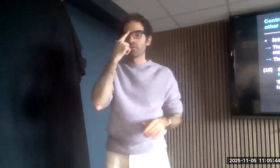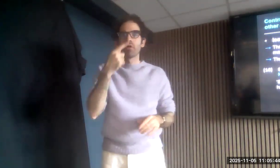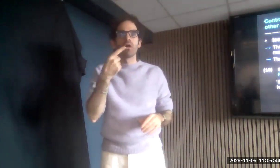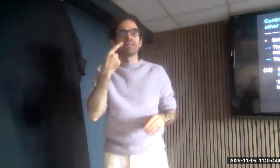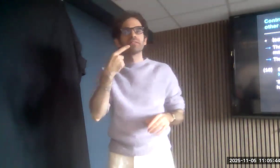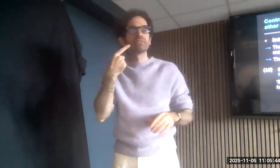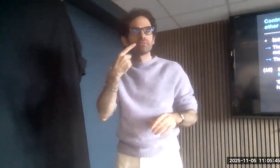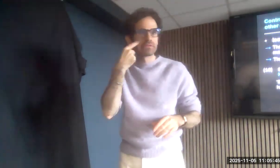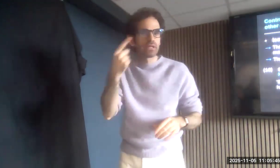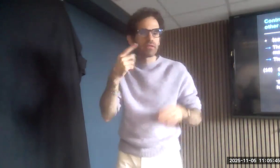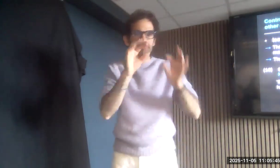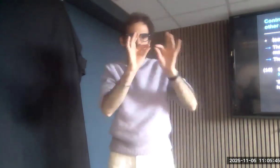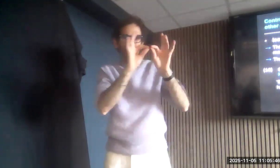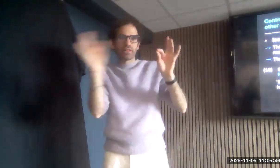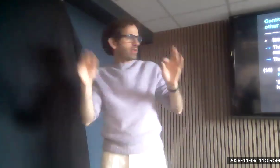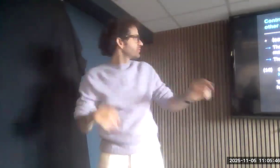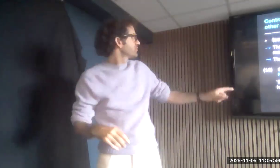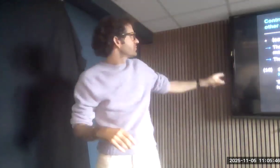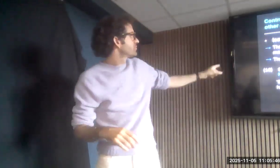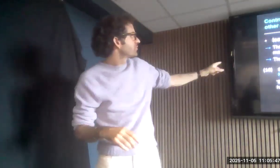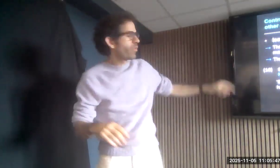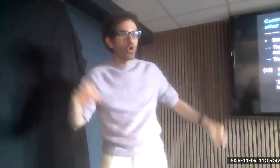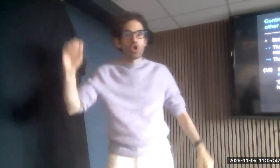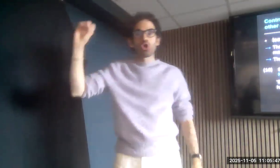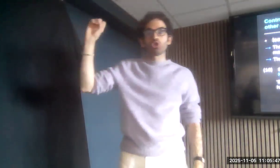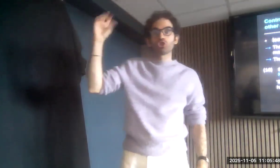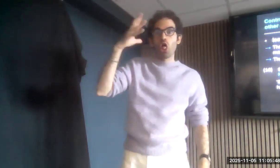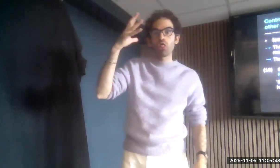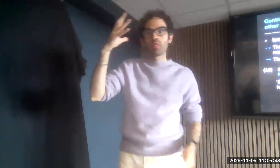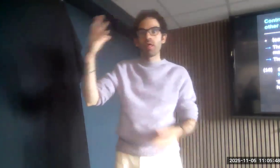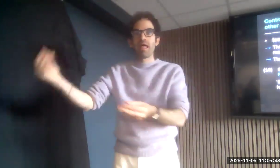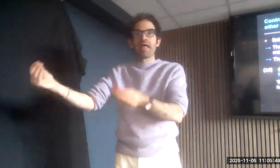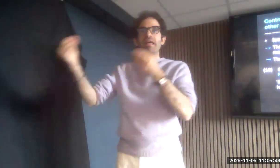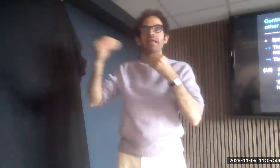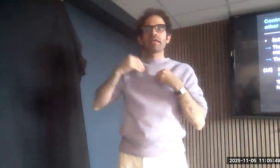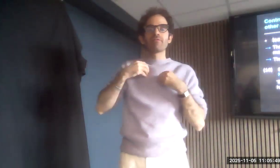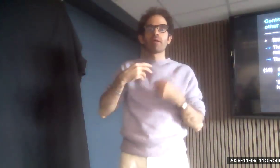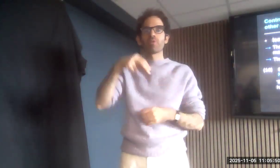features of this expression here. We can see it here, so sunlight radiate hormone